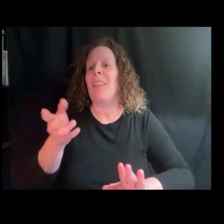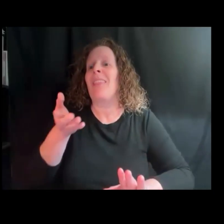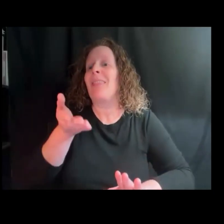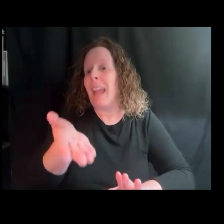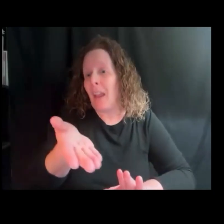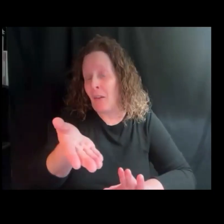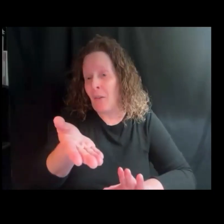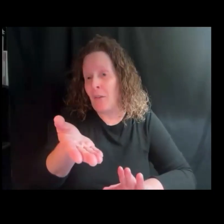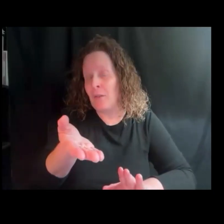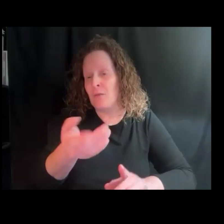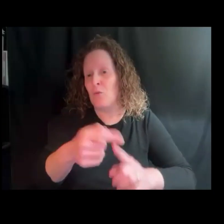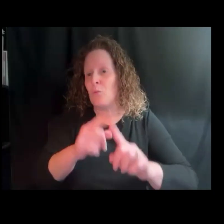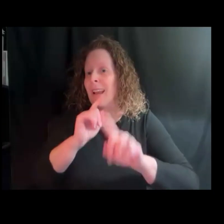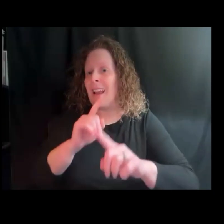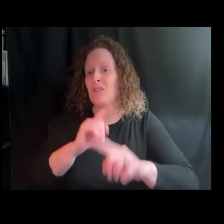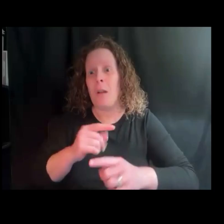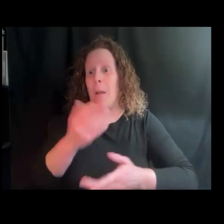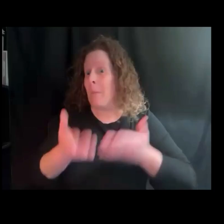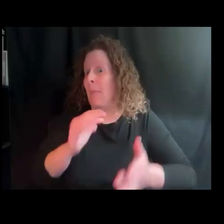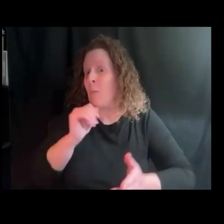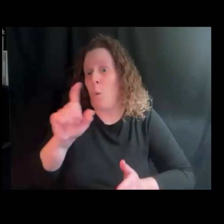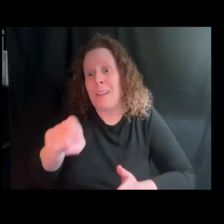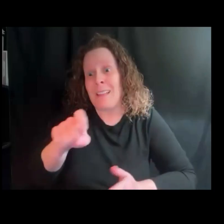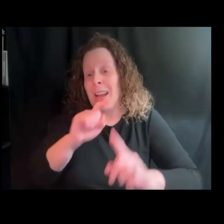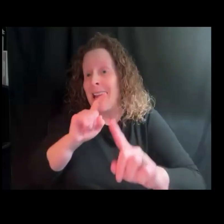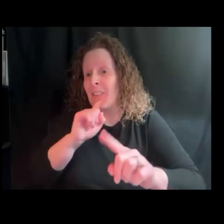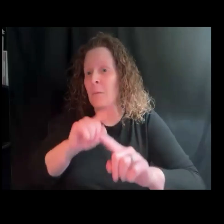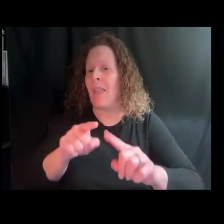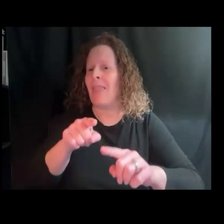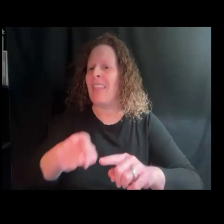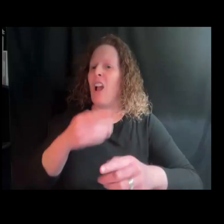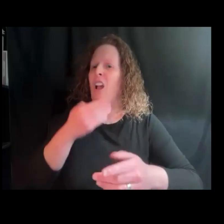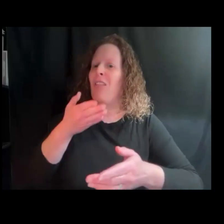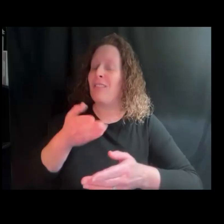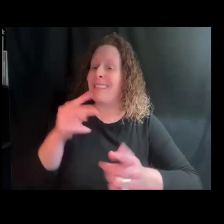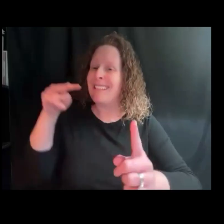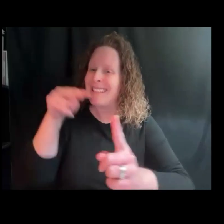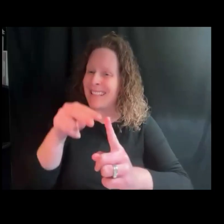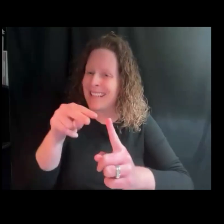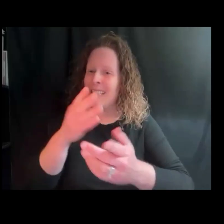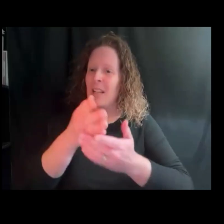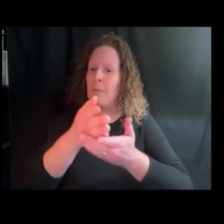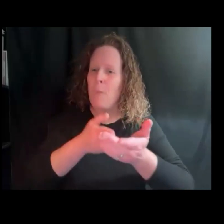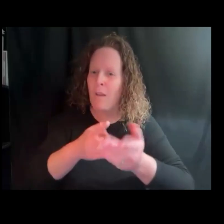really have to come. That's not true. They need to be there. They might not need to answer